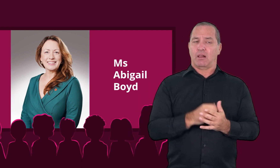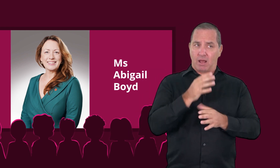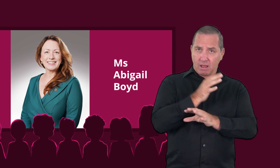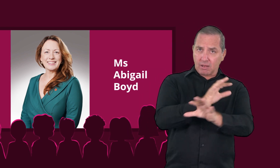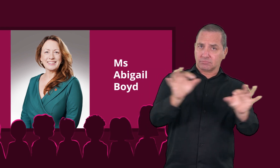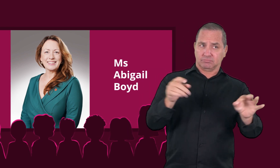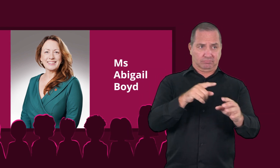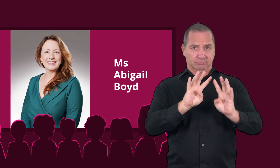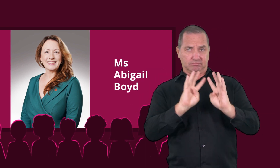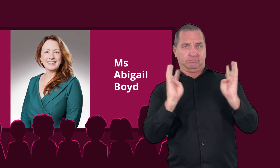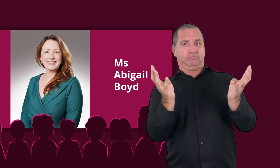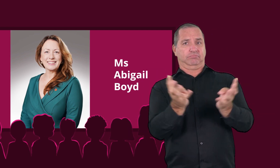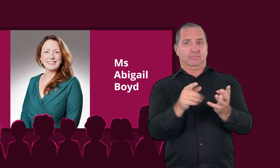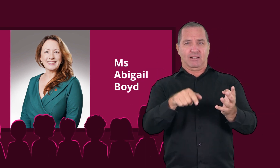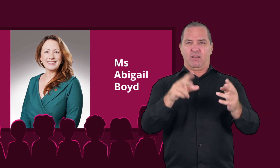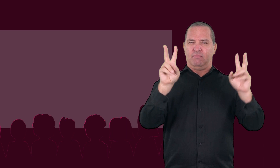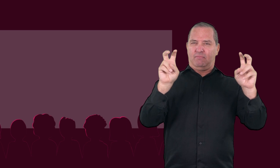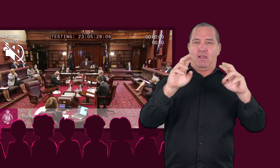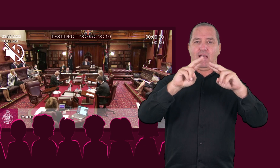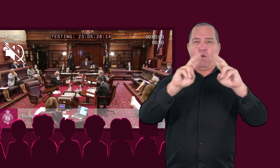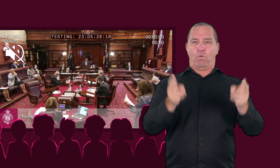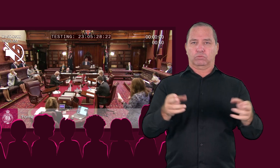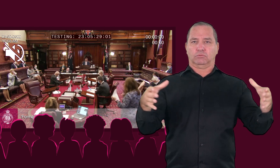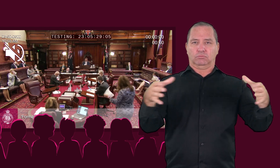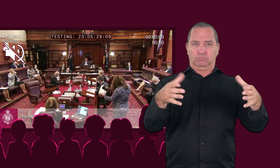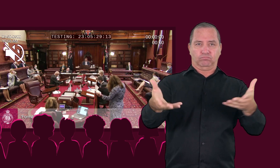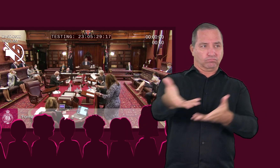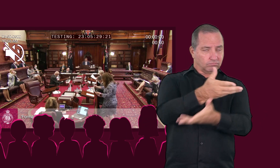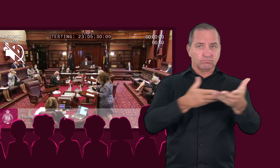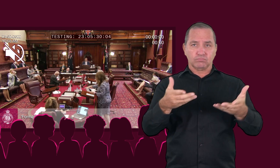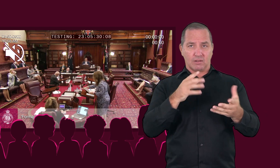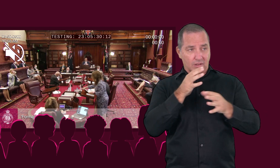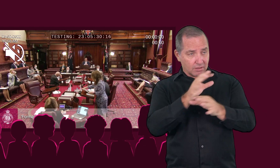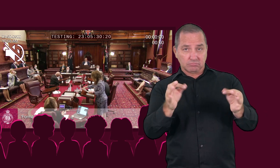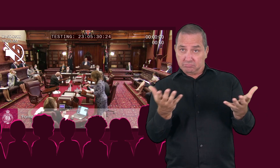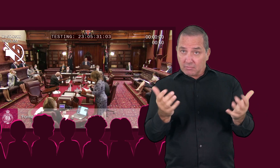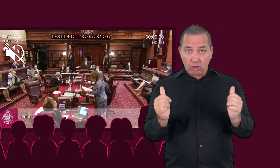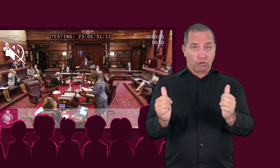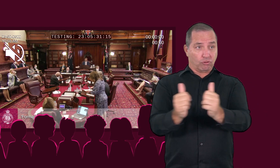asked the House to agree to establish an inquiry